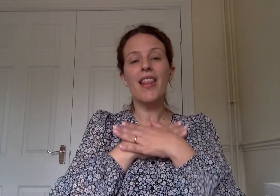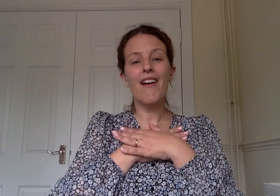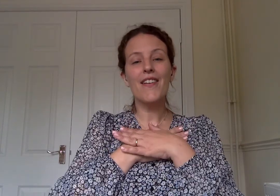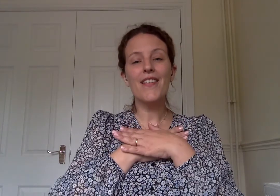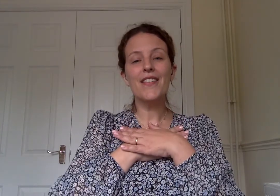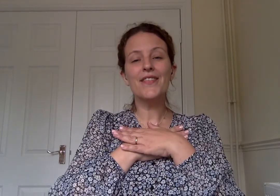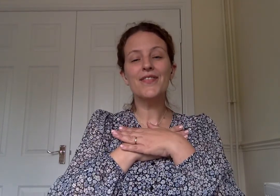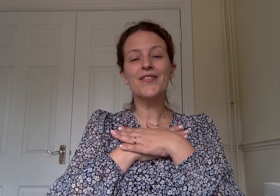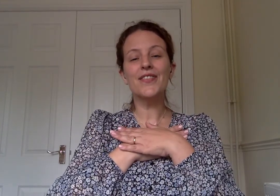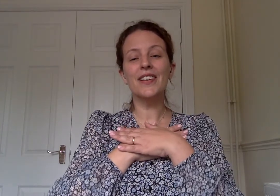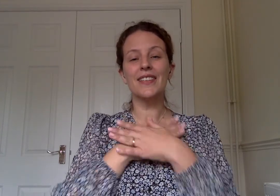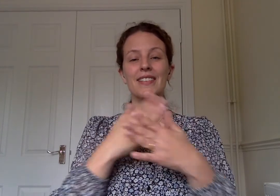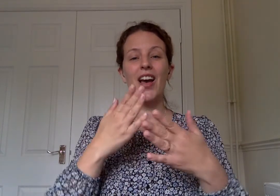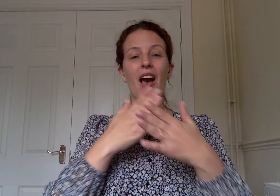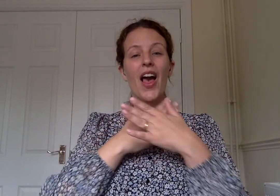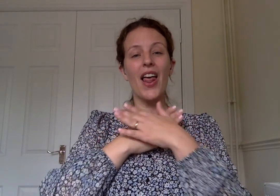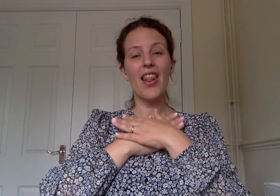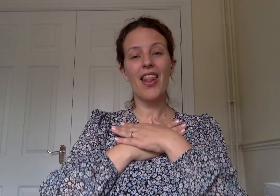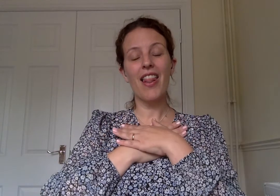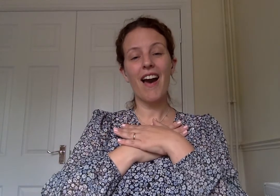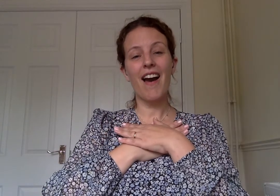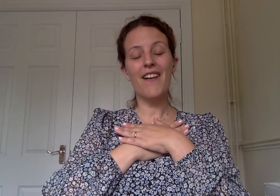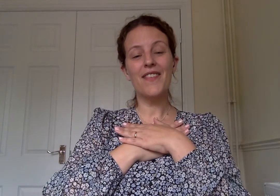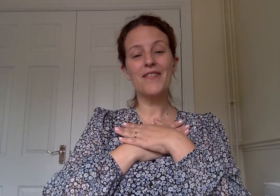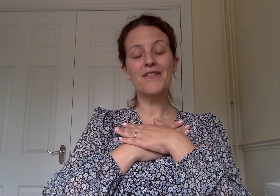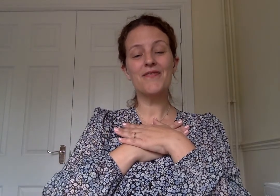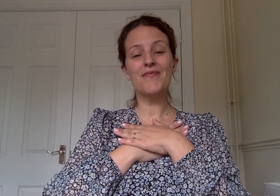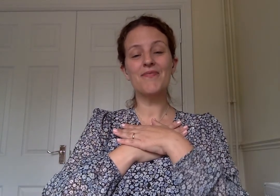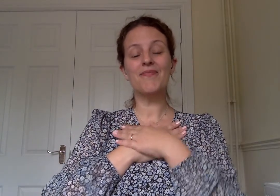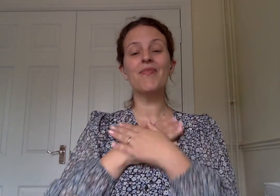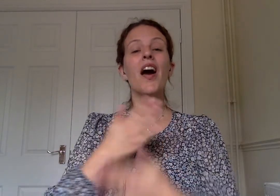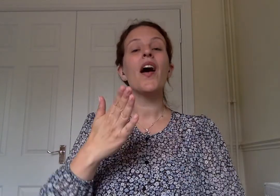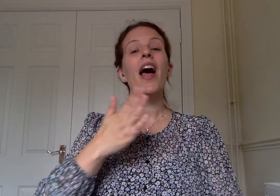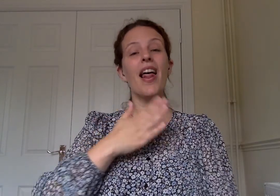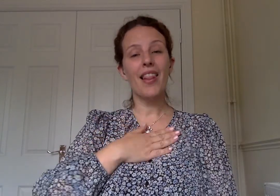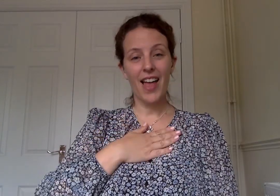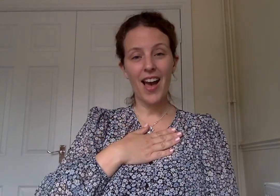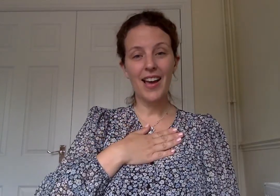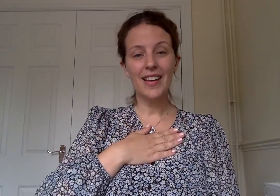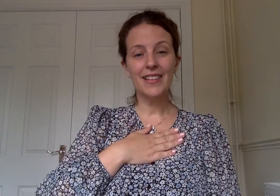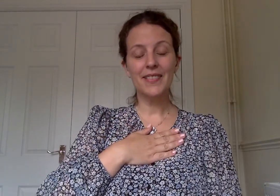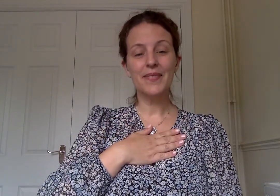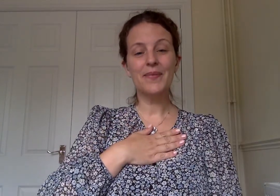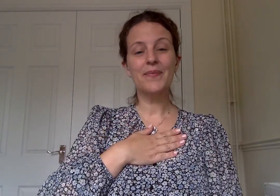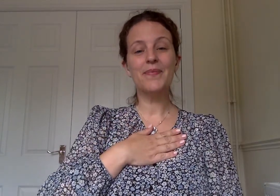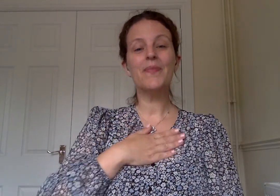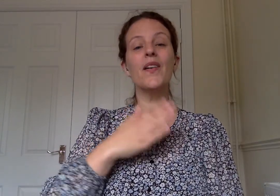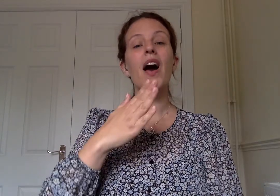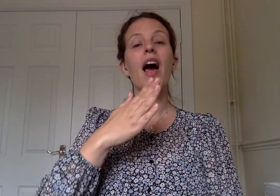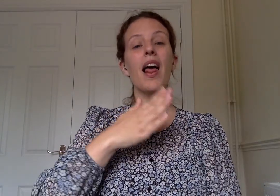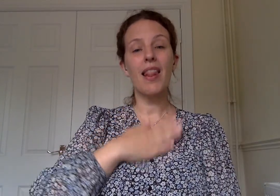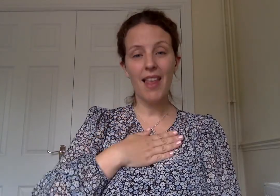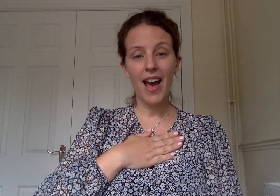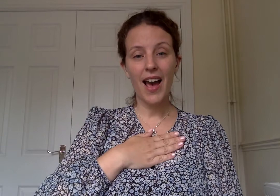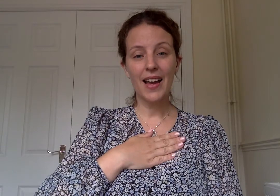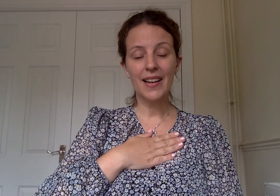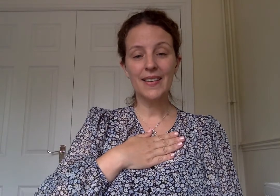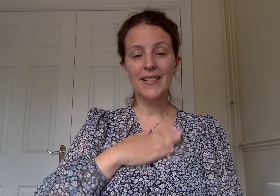Love Like